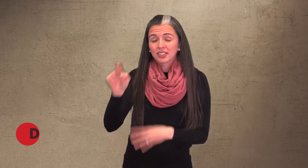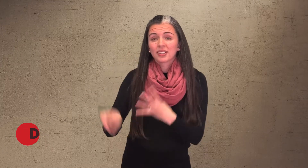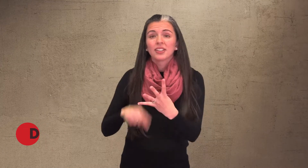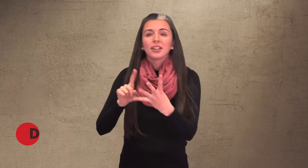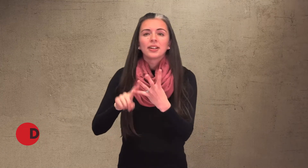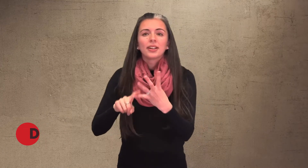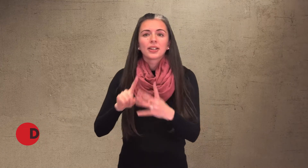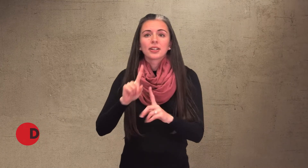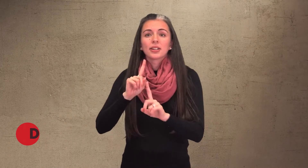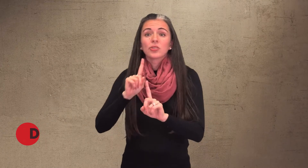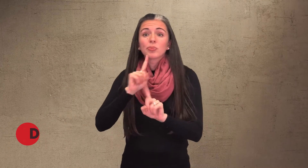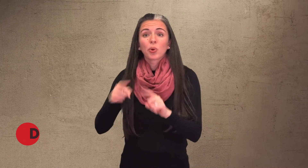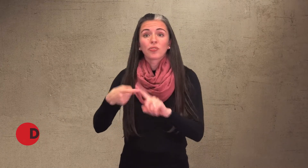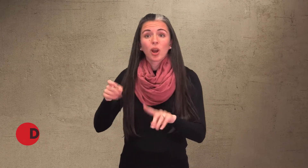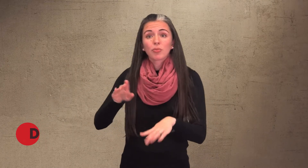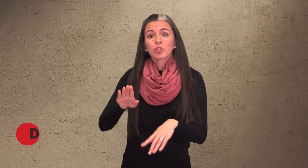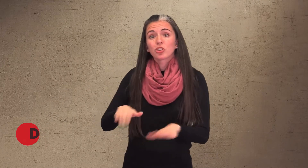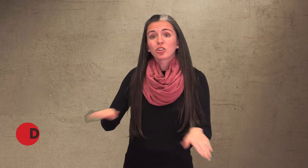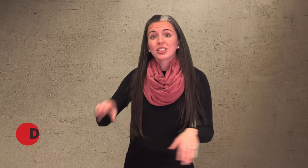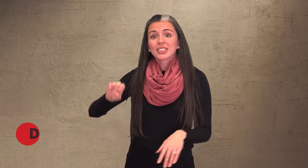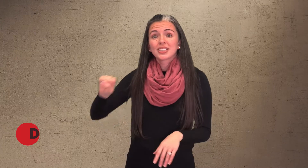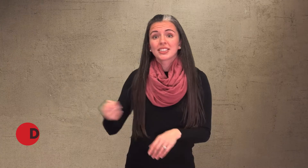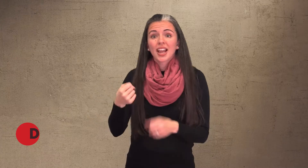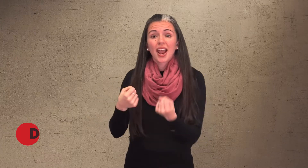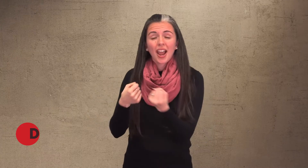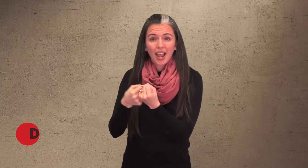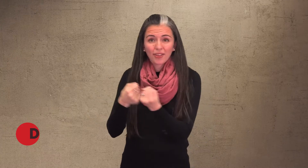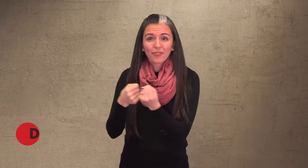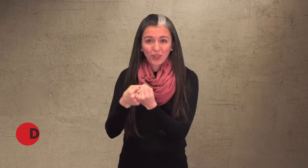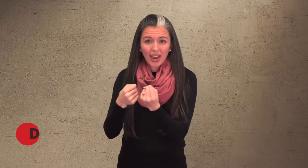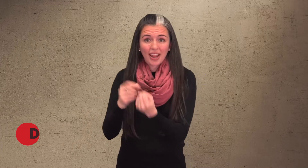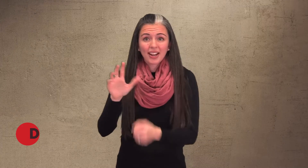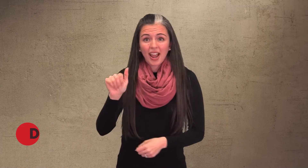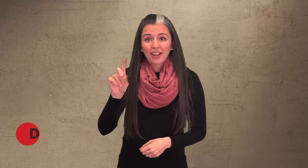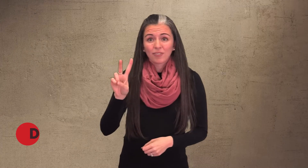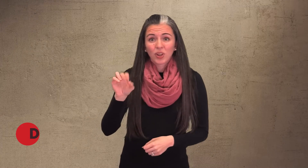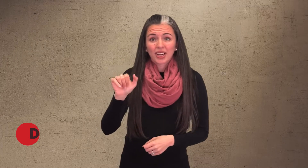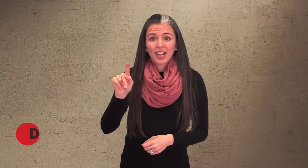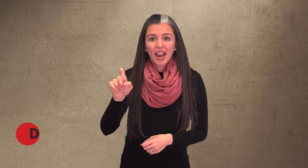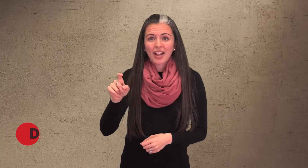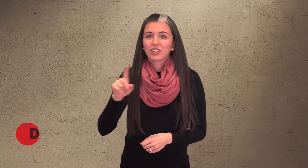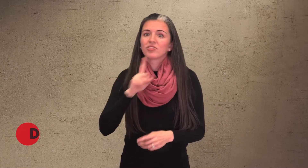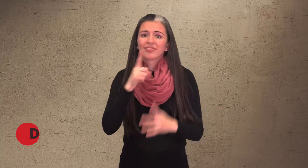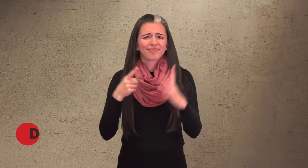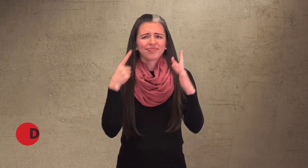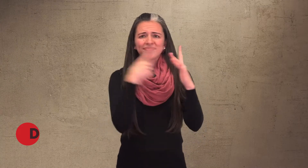and a report from the Child Advocate got the point across